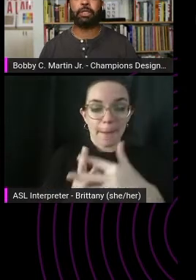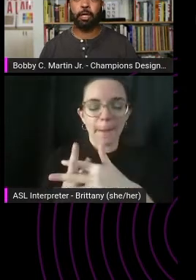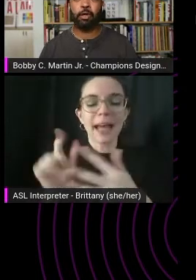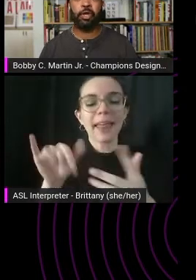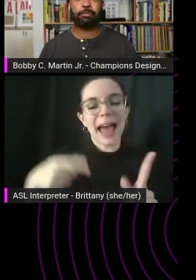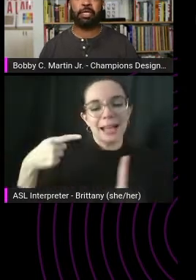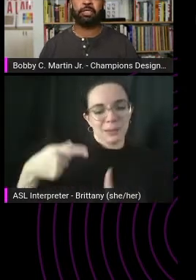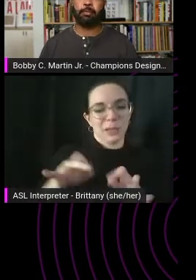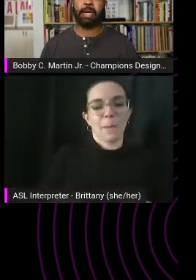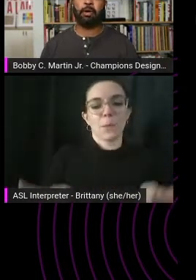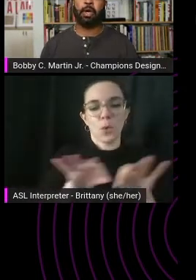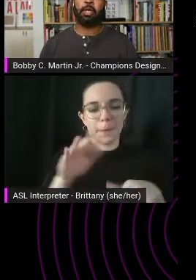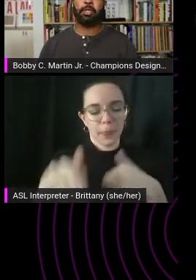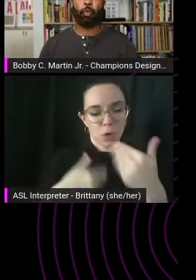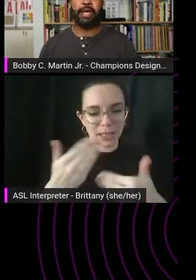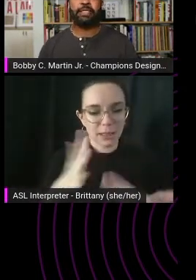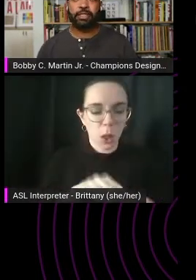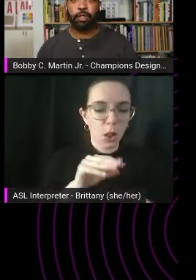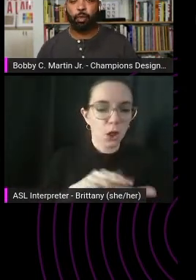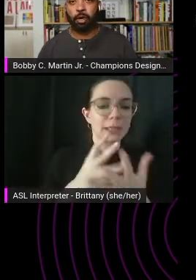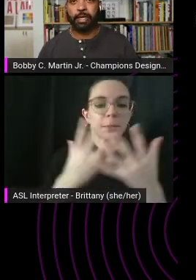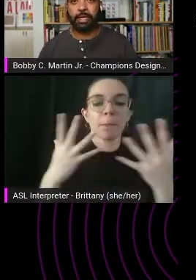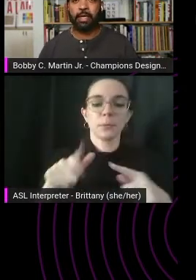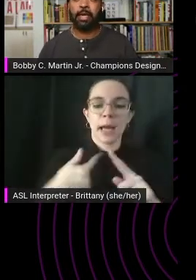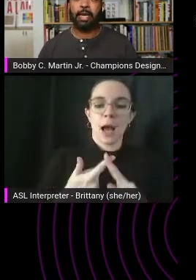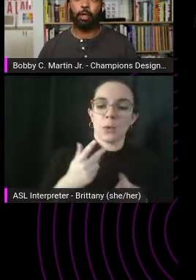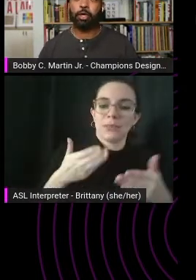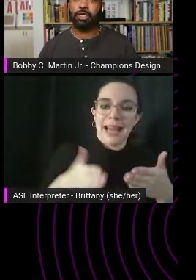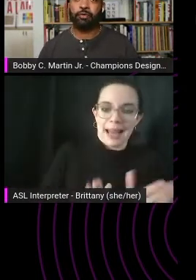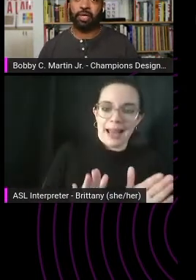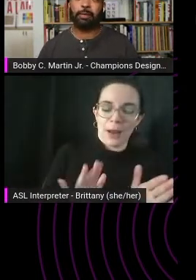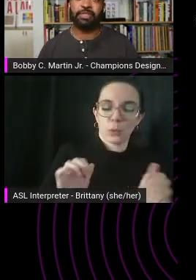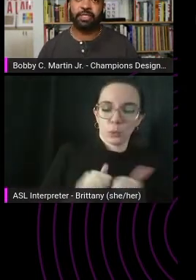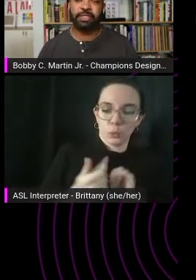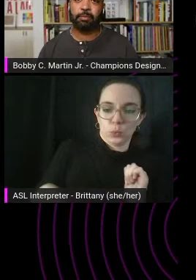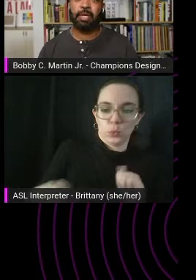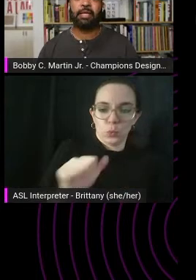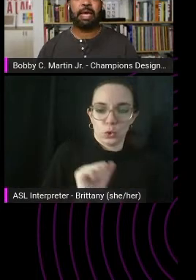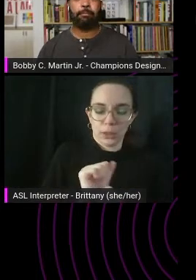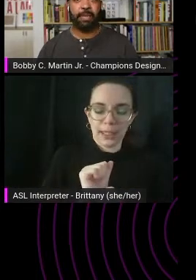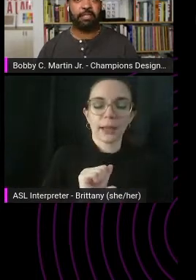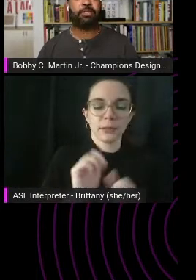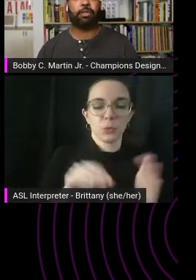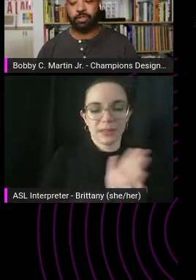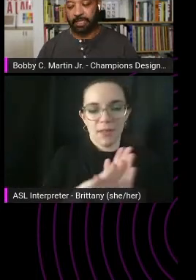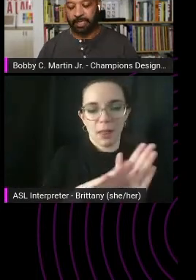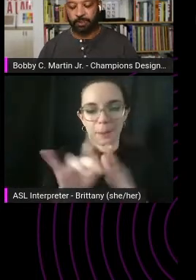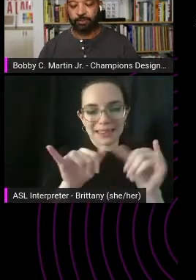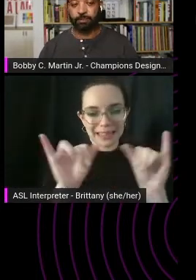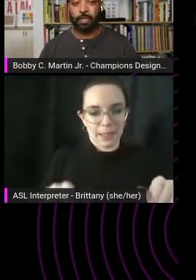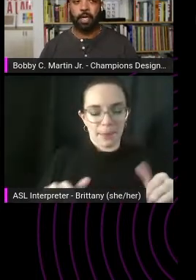learn as much about the ways that you're working in order to develop a system that meets those needs.